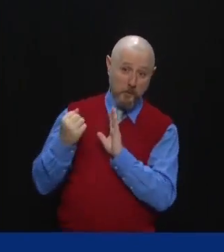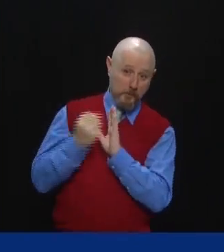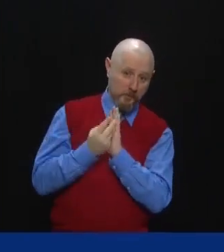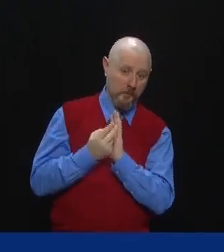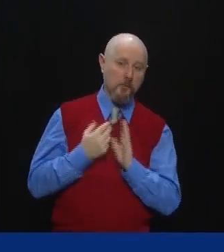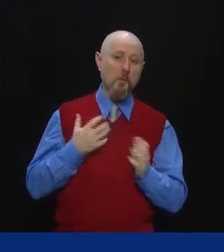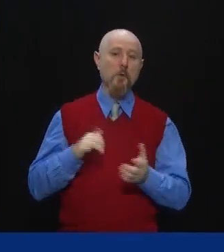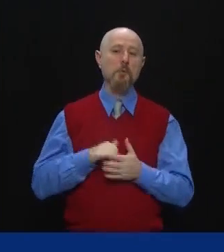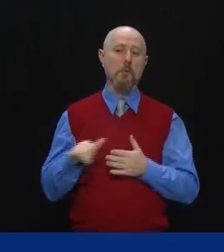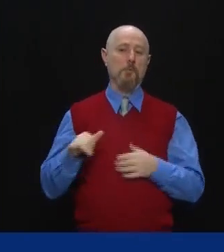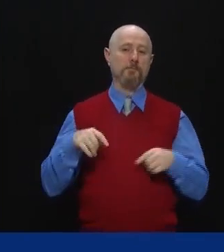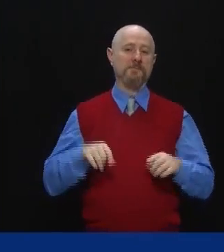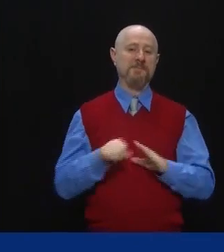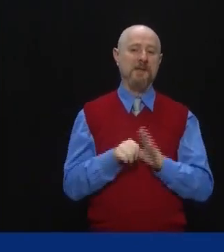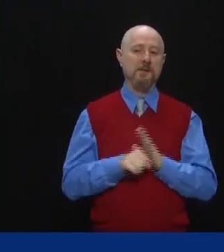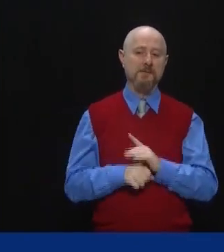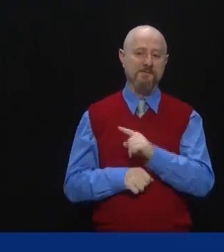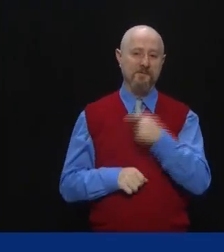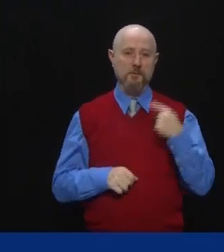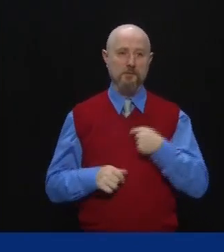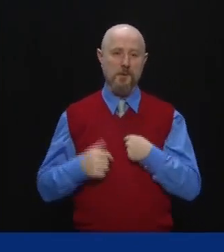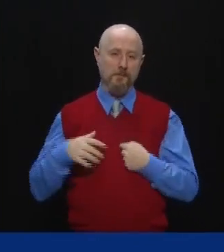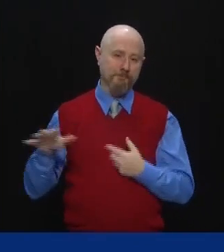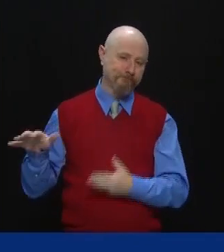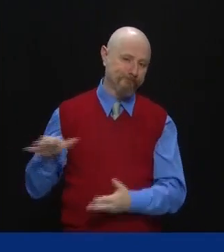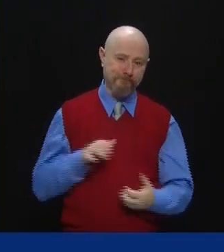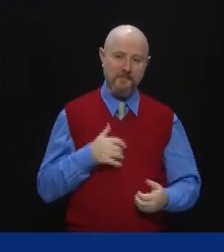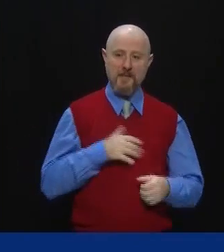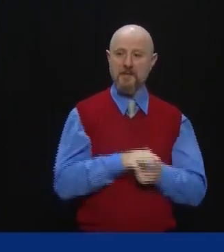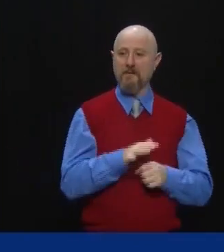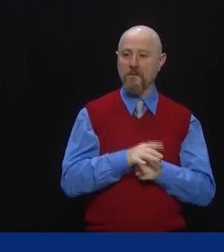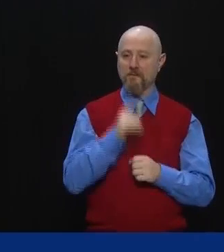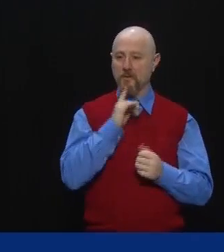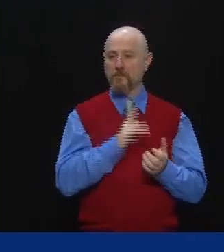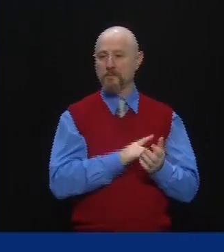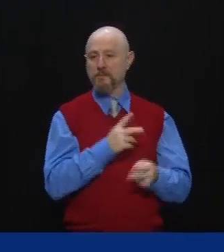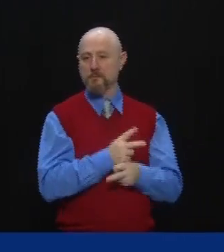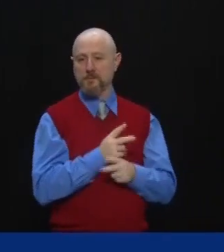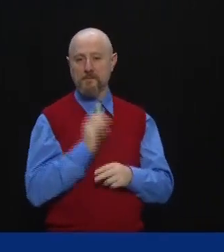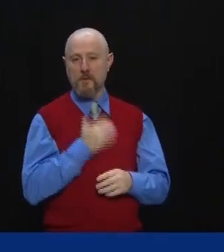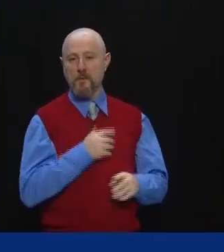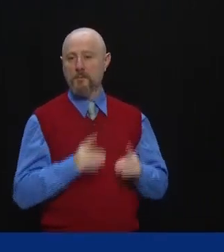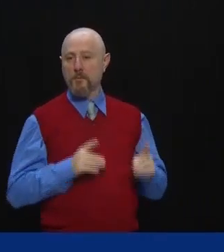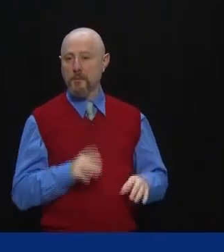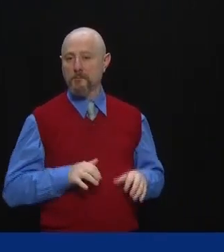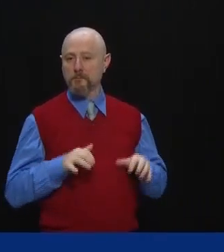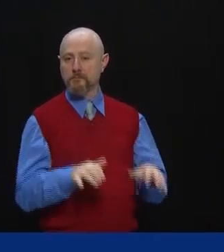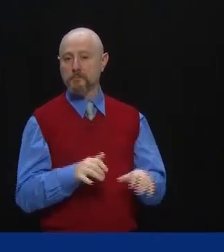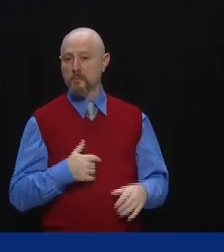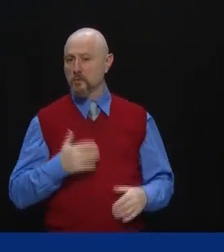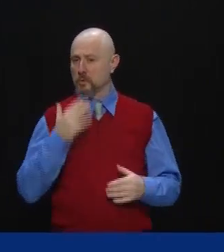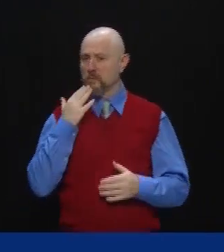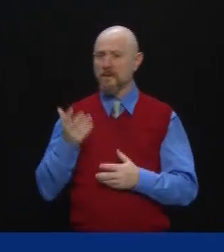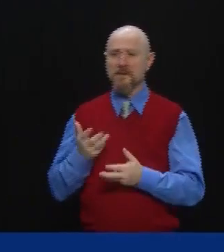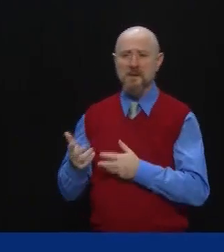TALKED TO A COO. TALKED TO THEIR TEAM YESTERDAY. SOON AS THE OKAY IS GIVEN WE WANT NEW YORK STATE TO BE THE FIRST TO RECEIVE SUFFICIENT